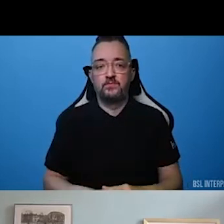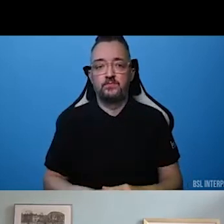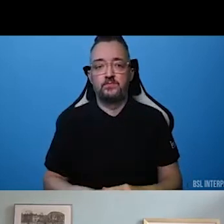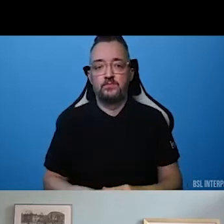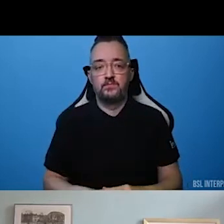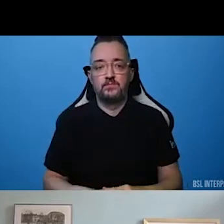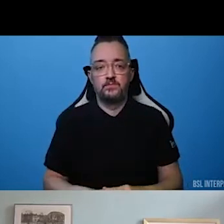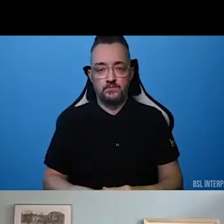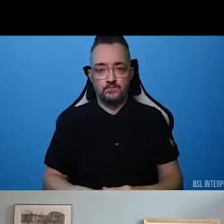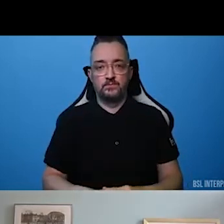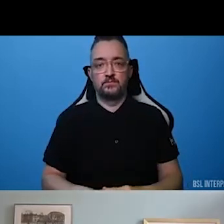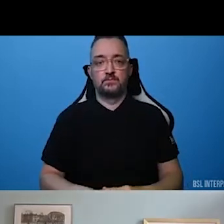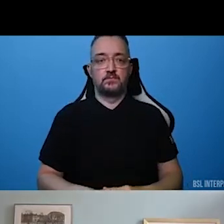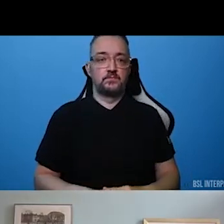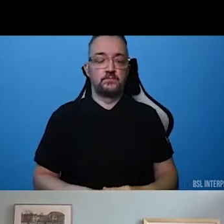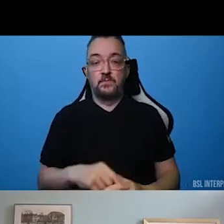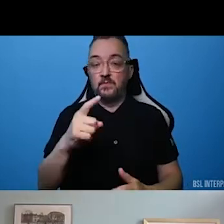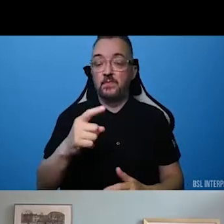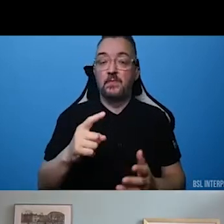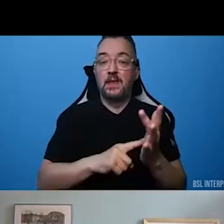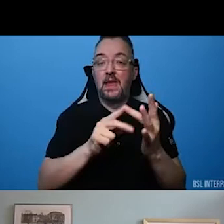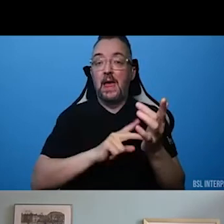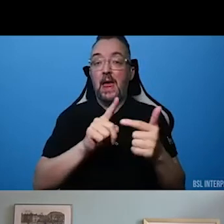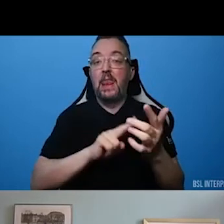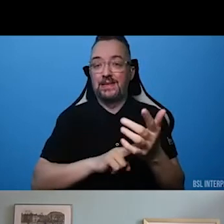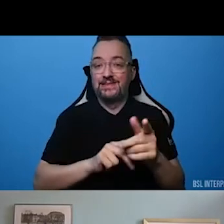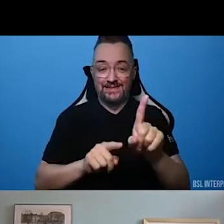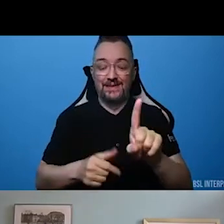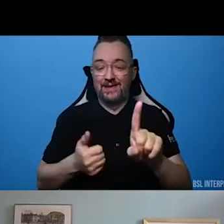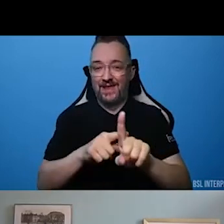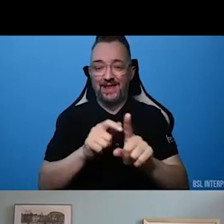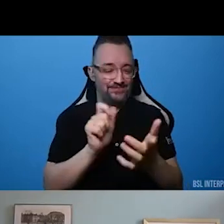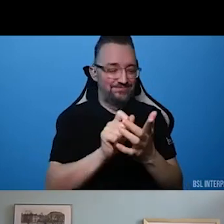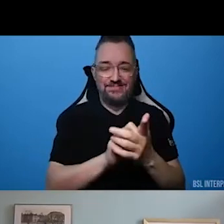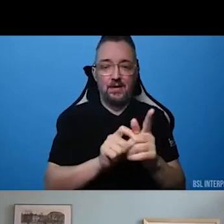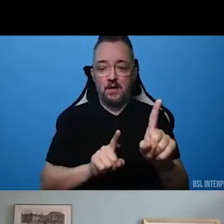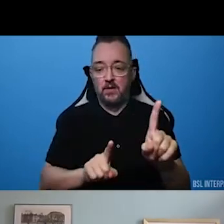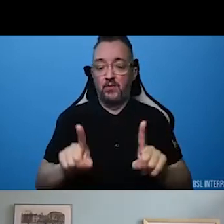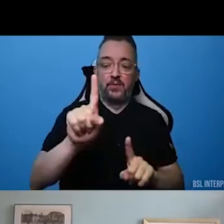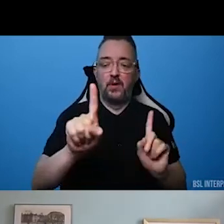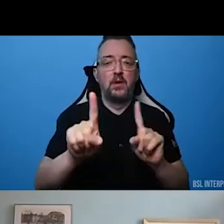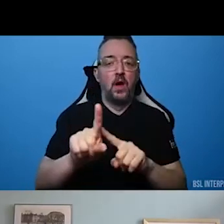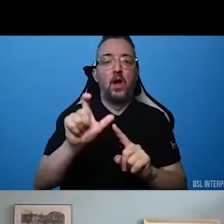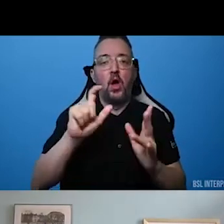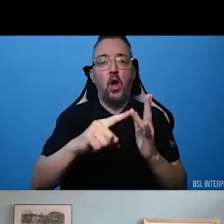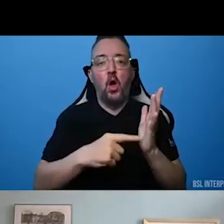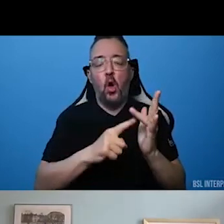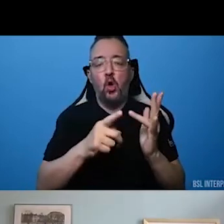Now the linen industry was overtaken by cotton by the 1780s which was one driver